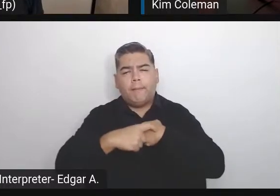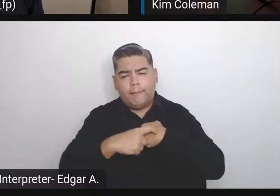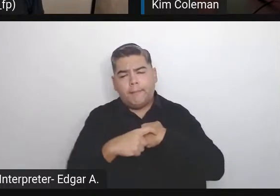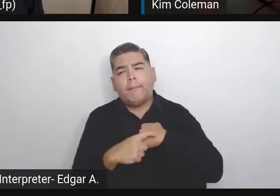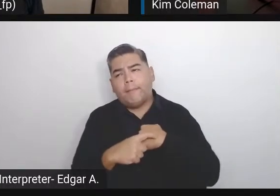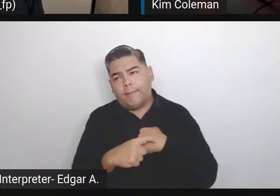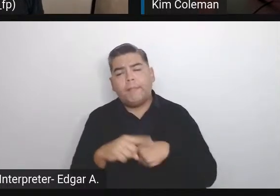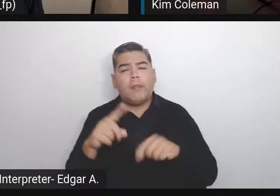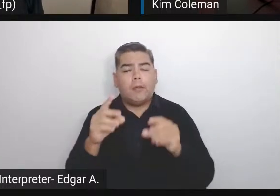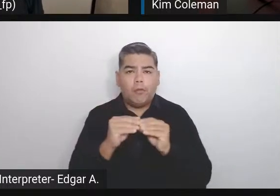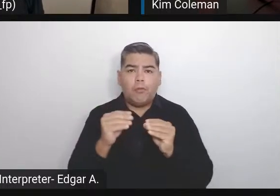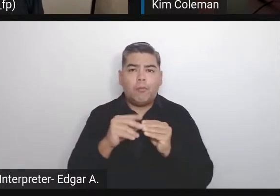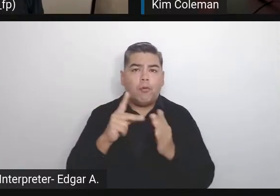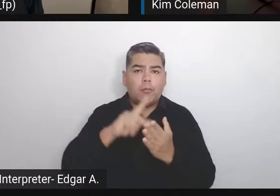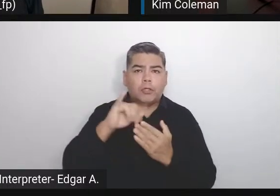add the extra step you will save yourself a lot of time